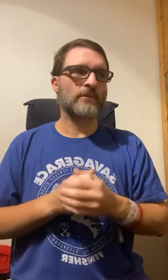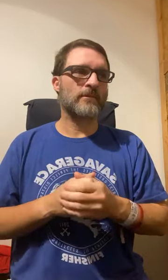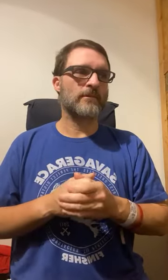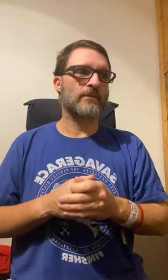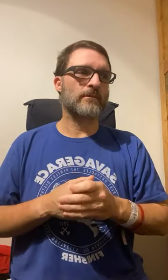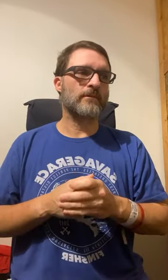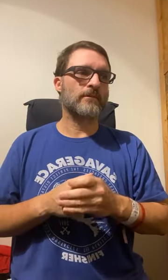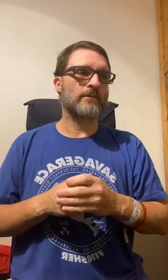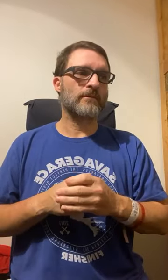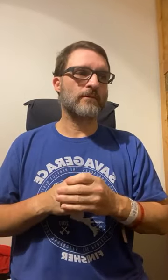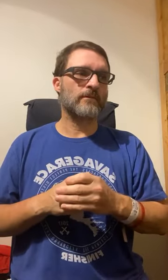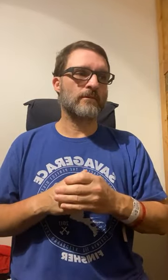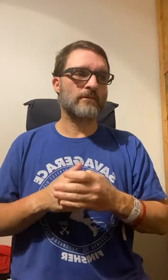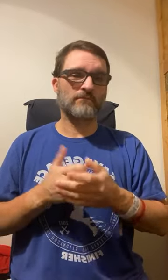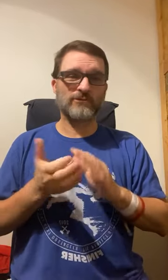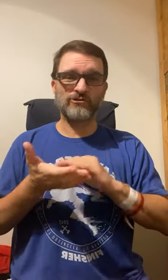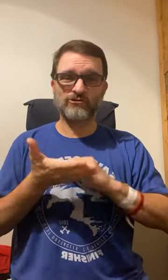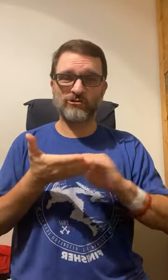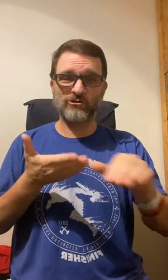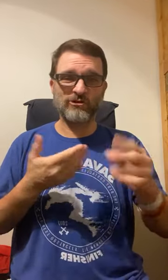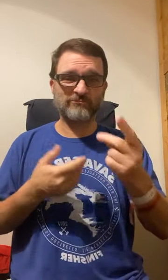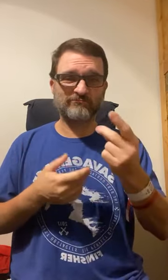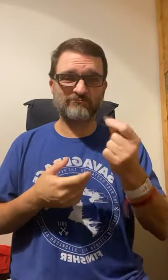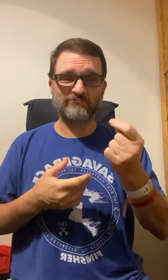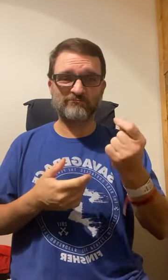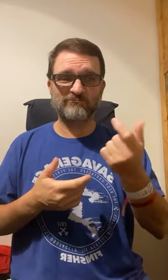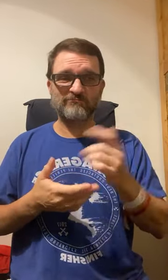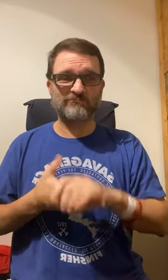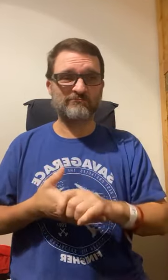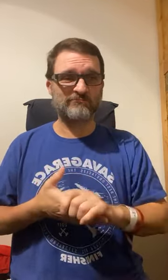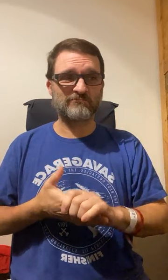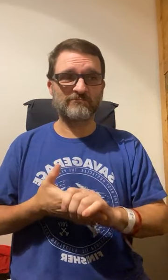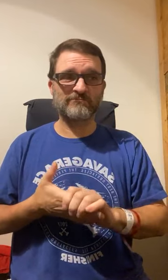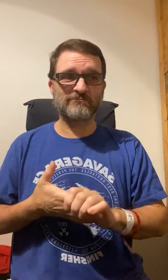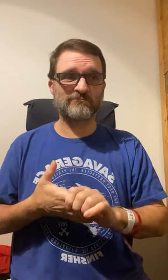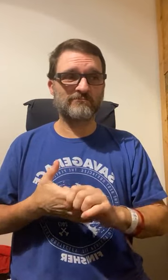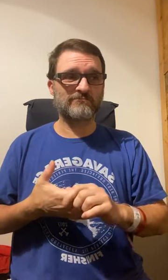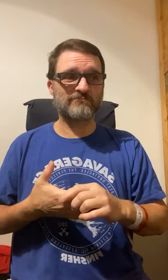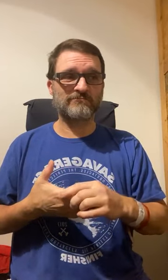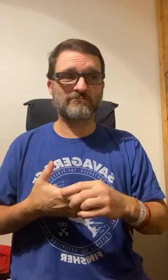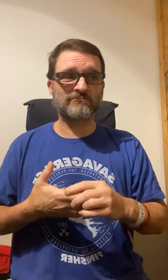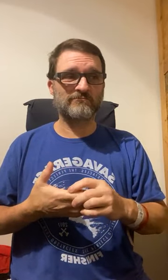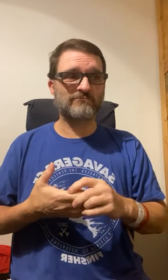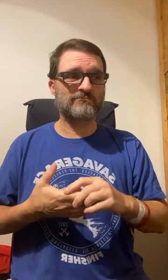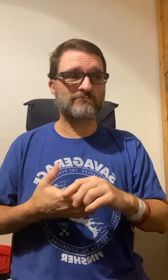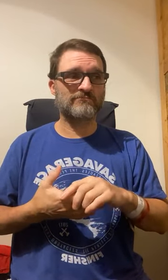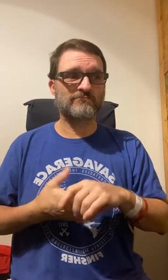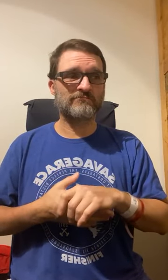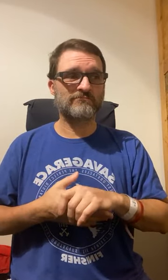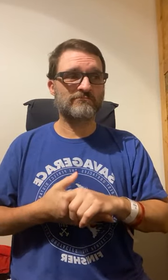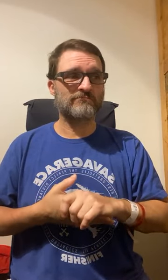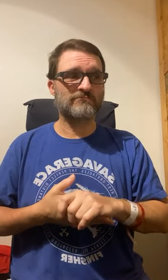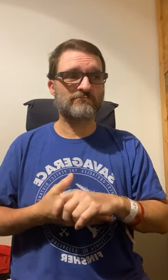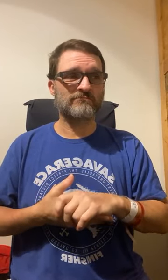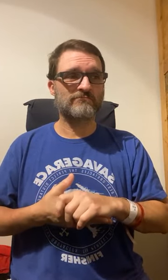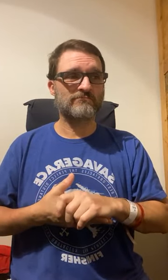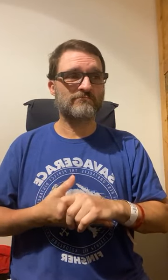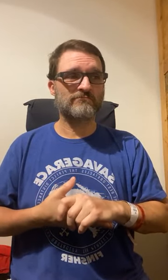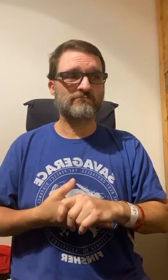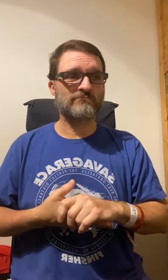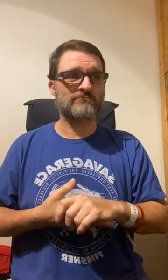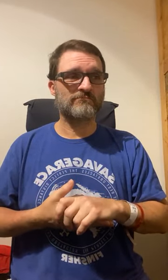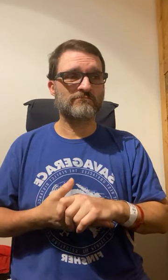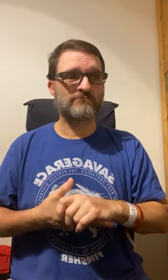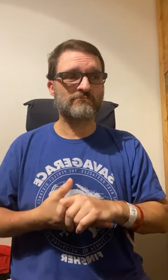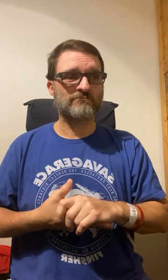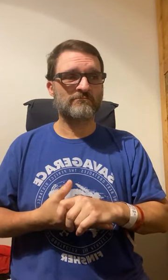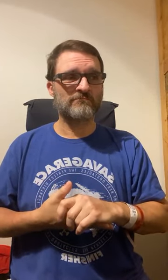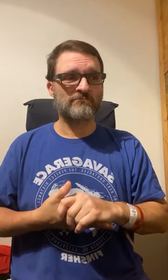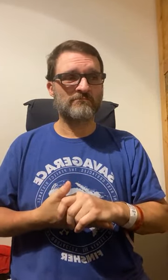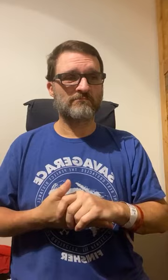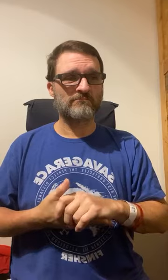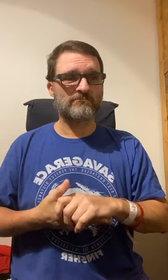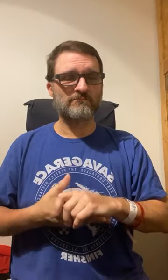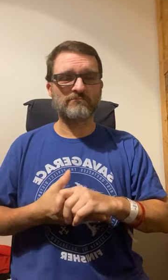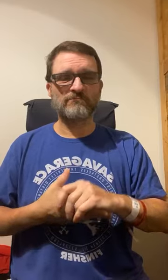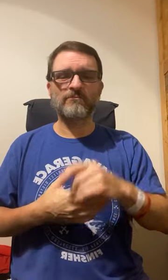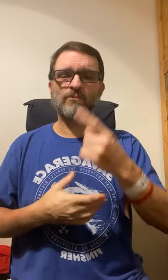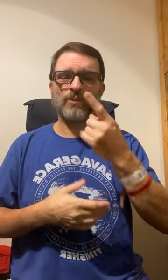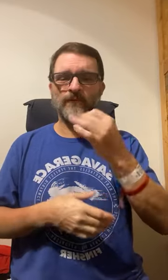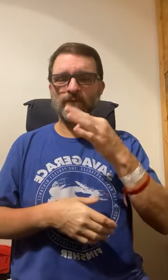had bowel movement, got discharged right away,